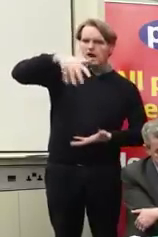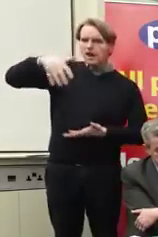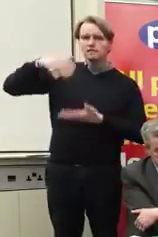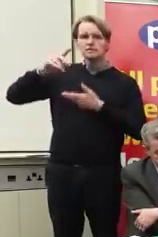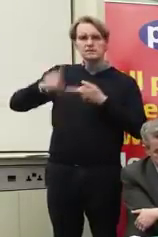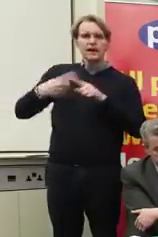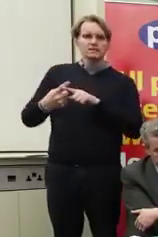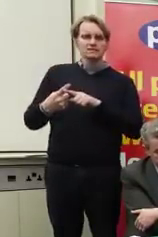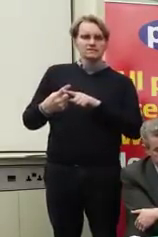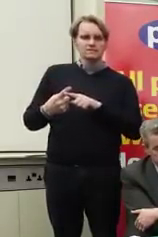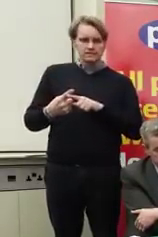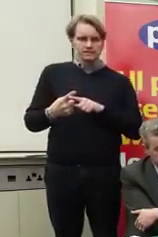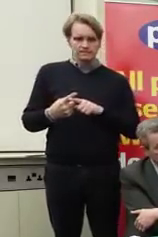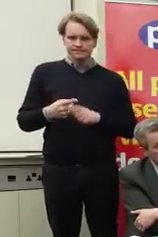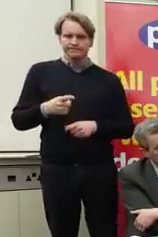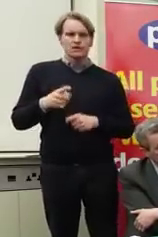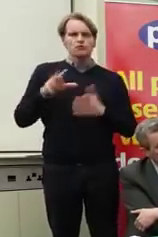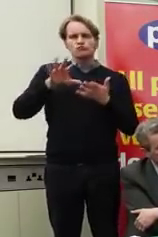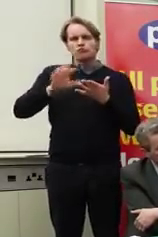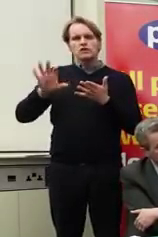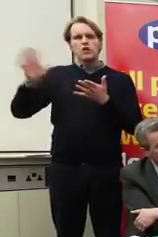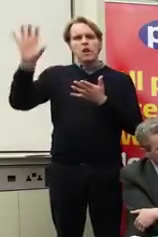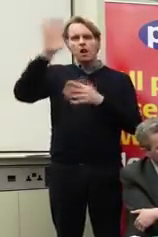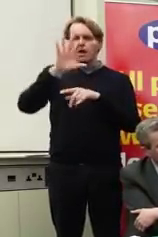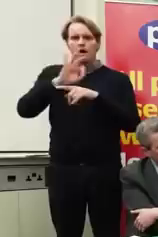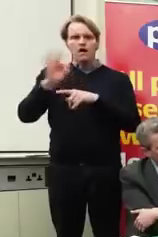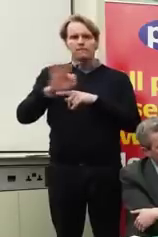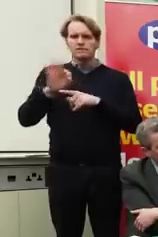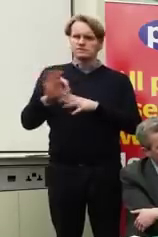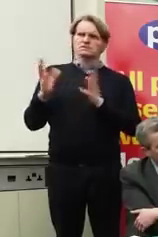issue around the local offices where again I speak to lots of small